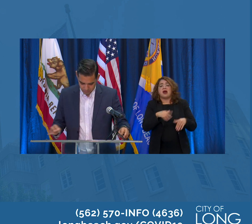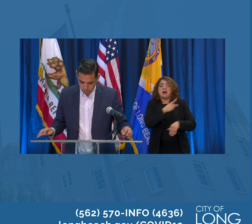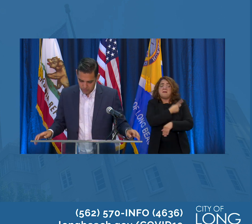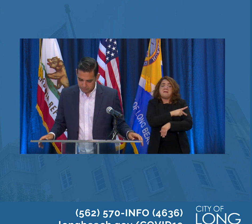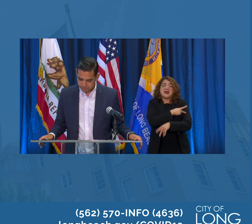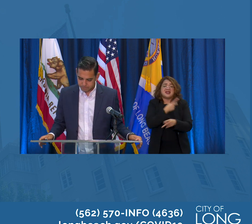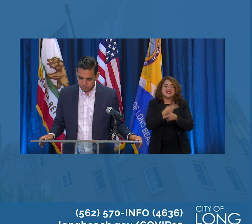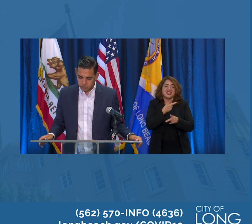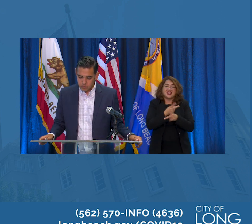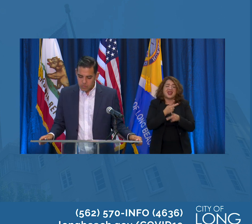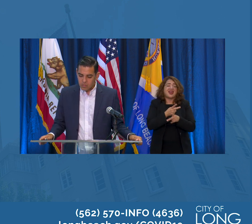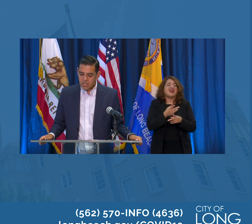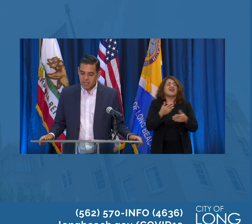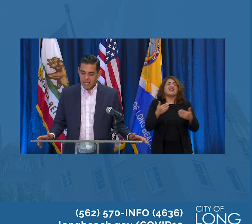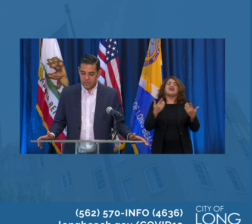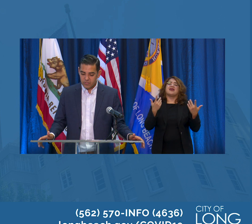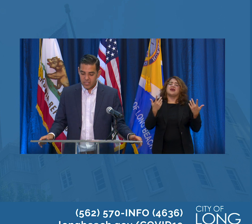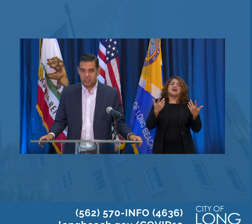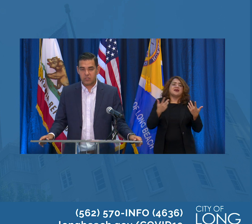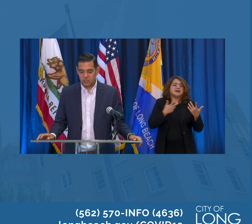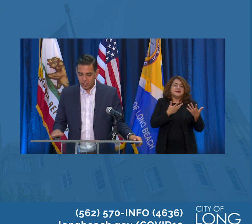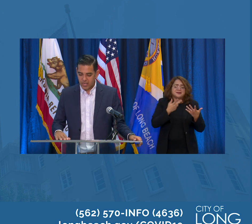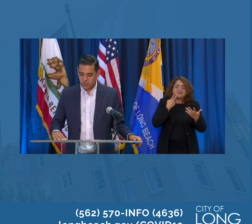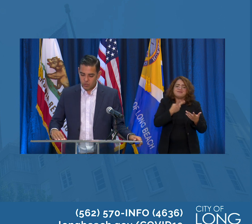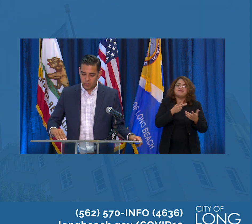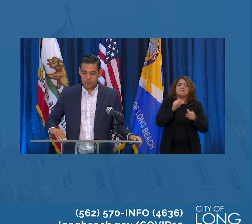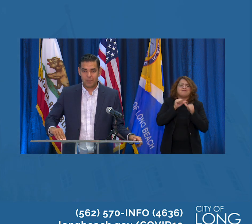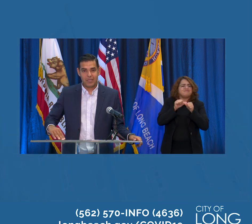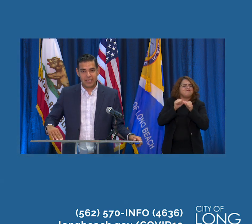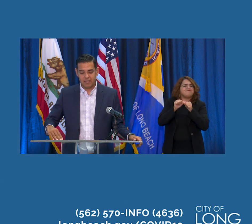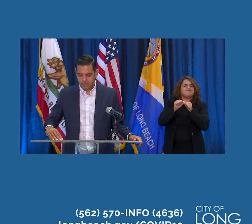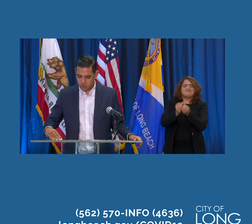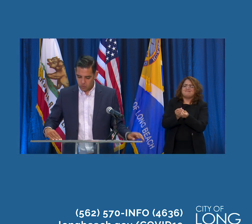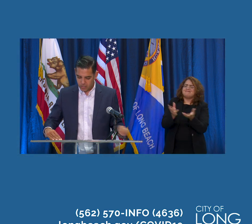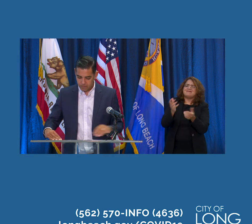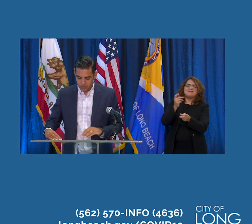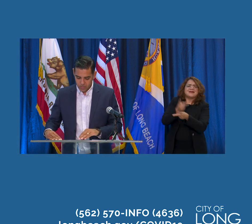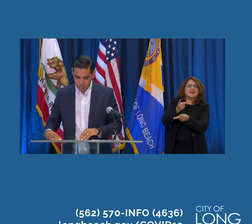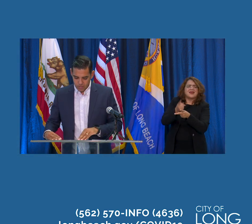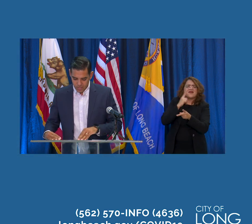they employ. And this next slide shows our PPE inventory.